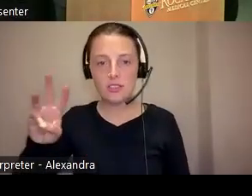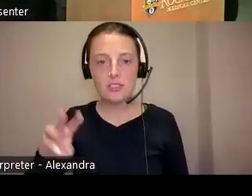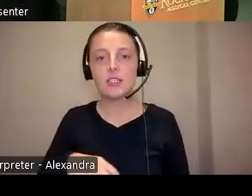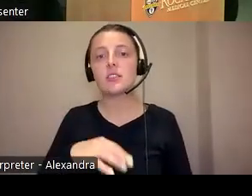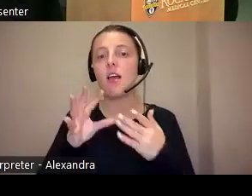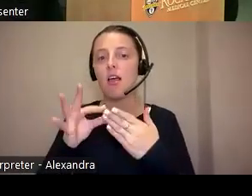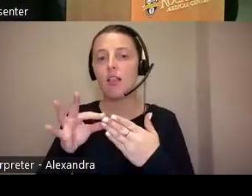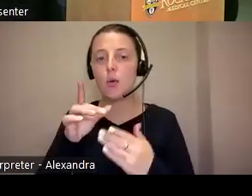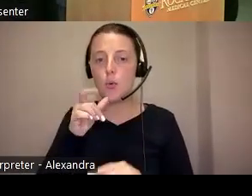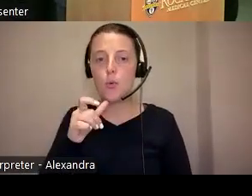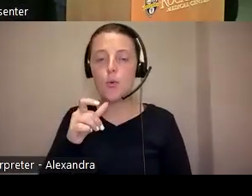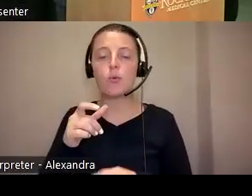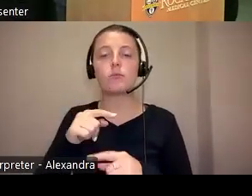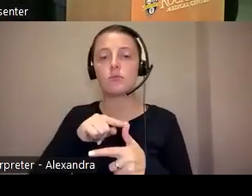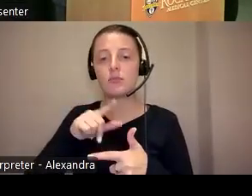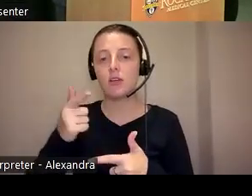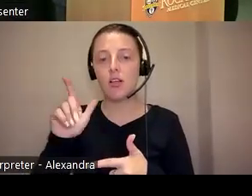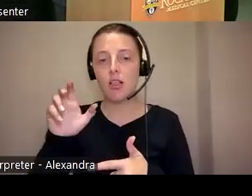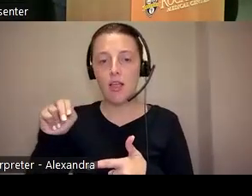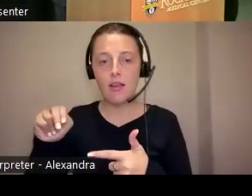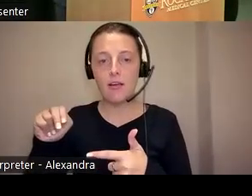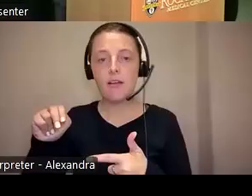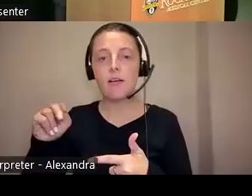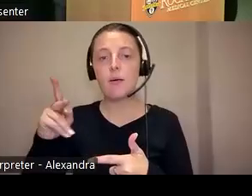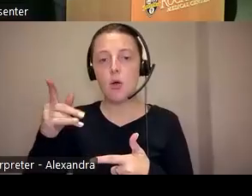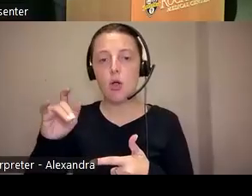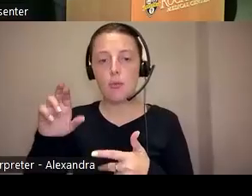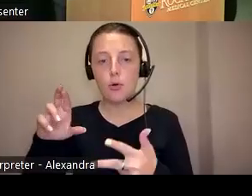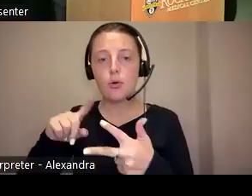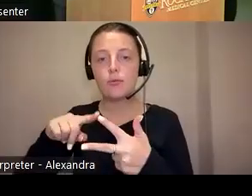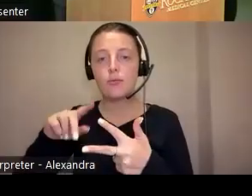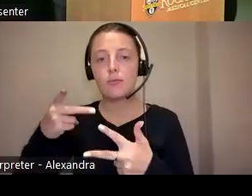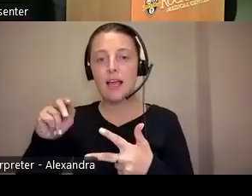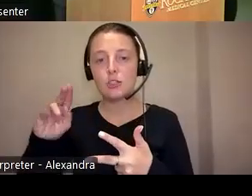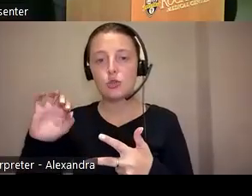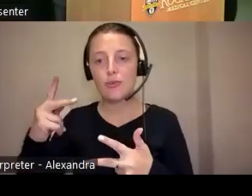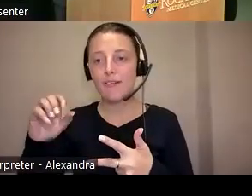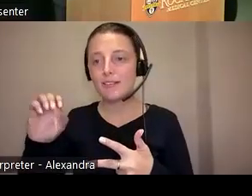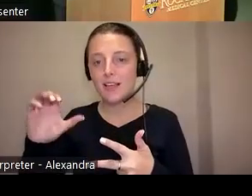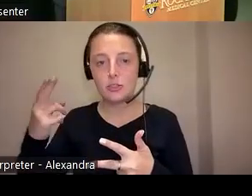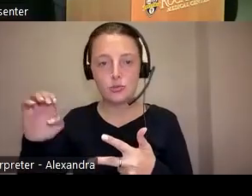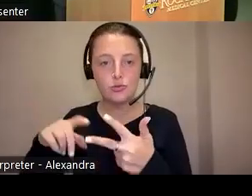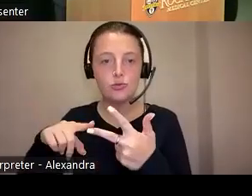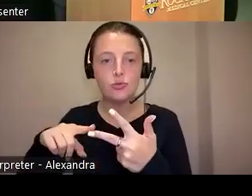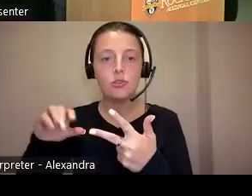uh and members really they were called forward to be um advising on ambulatory services but at the